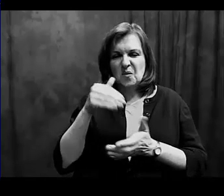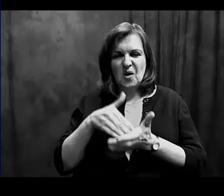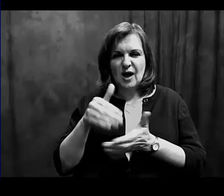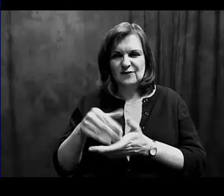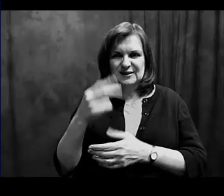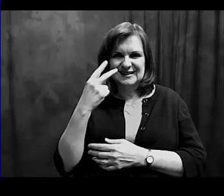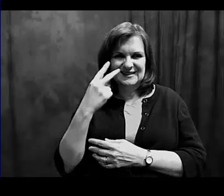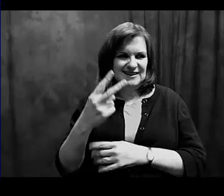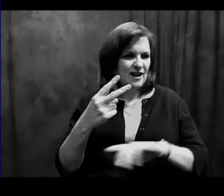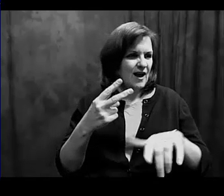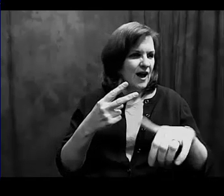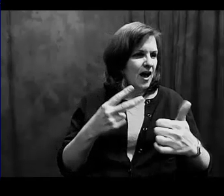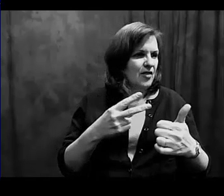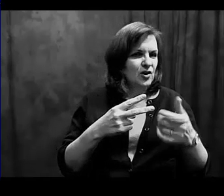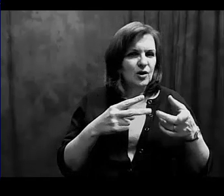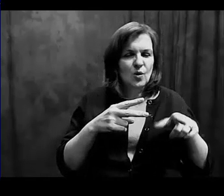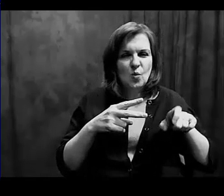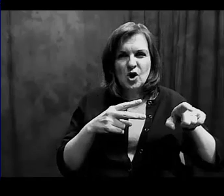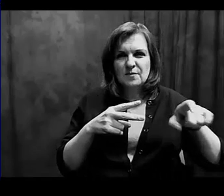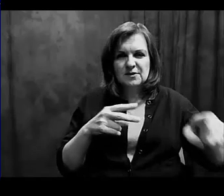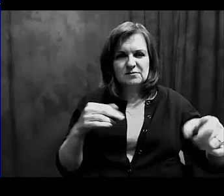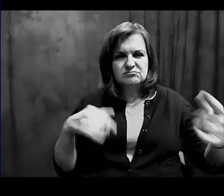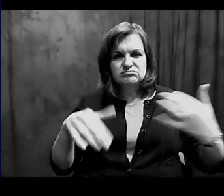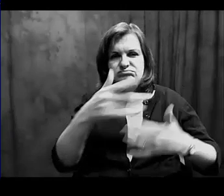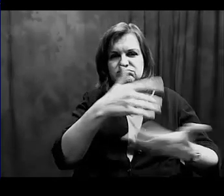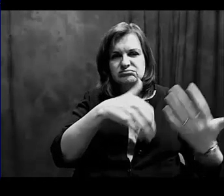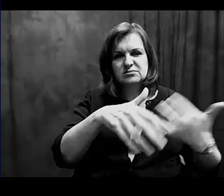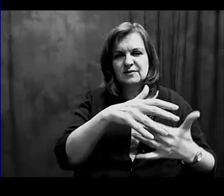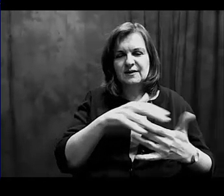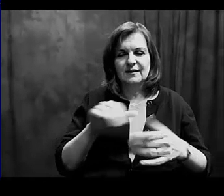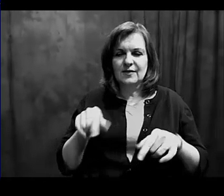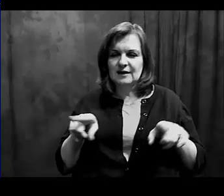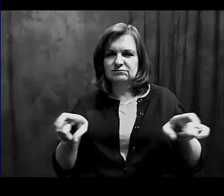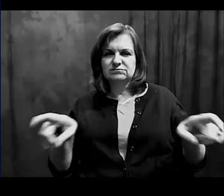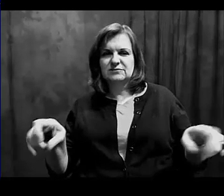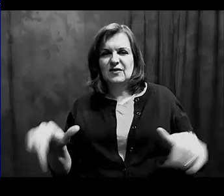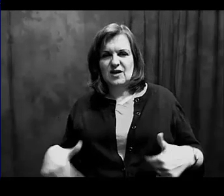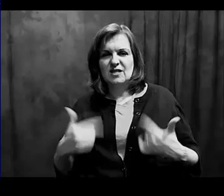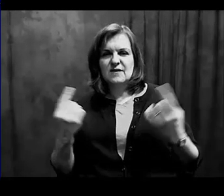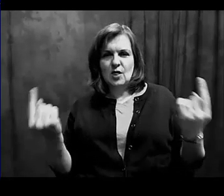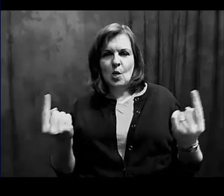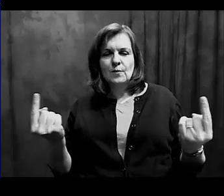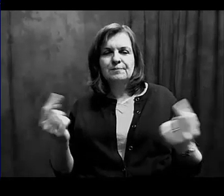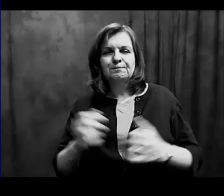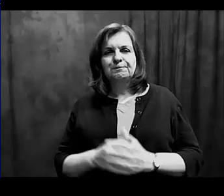other individuals of their same species - they are solitary animals